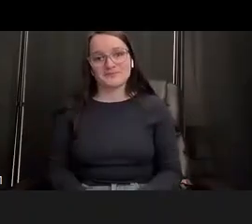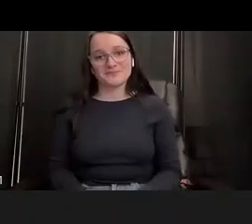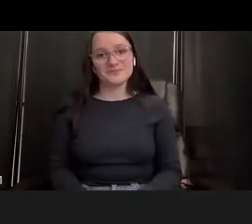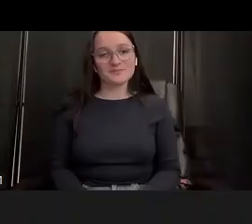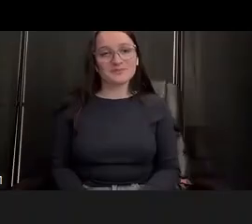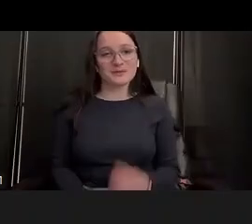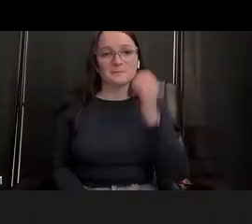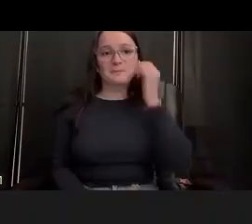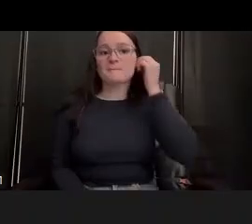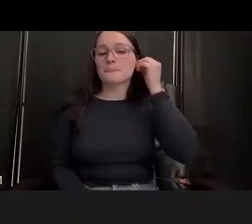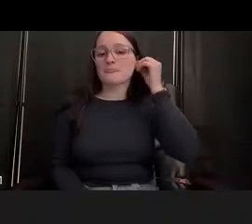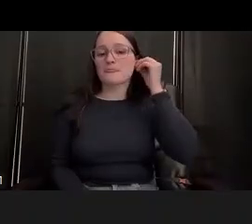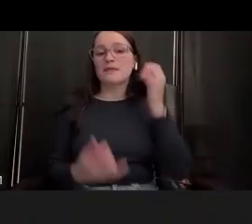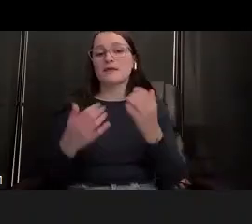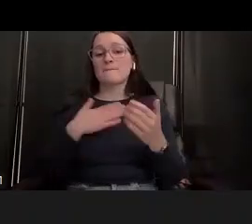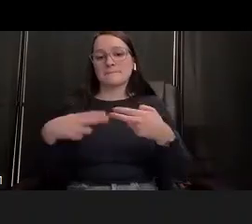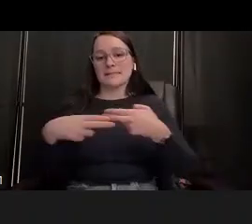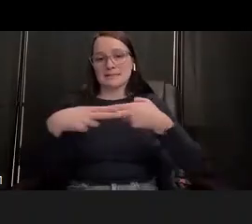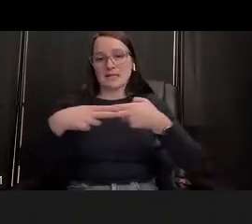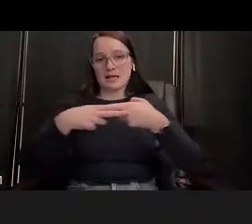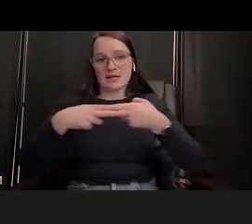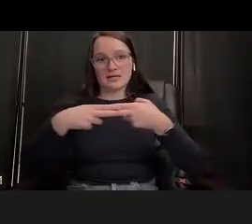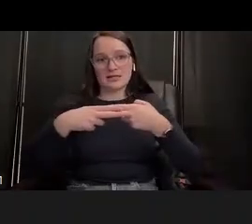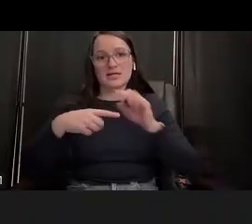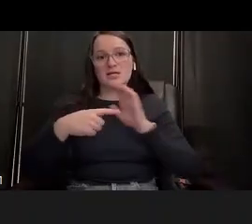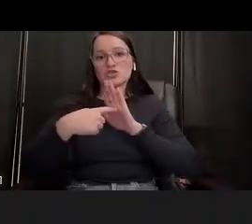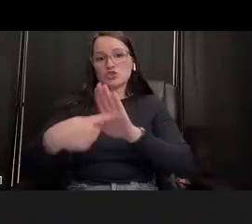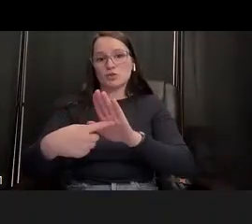my side page here um it shows some of the stats from the Microsoft supported employment program